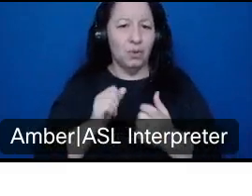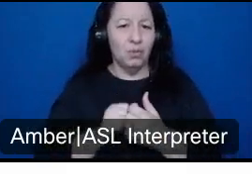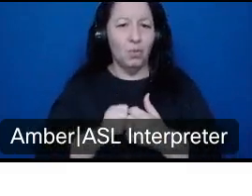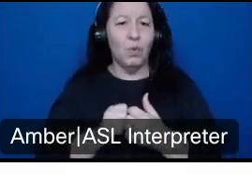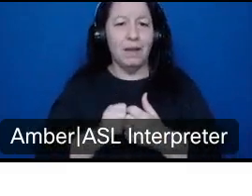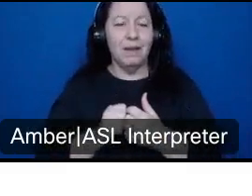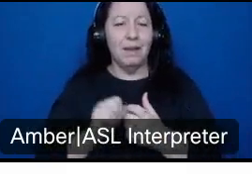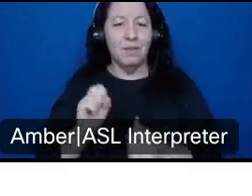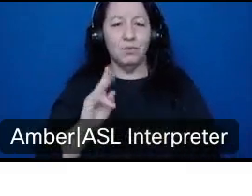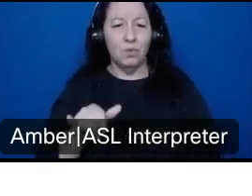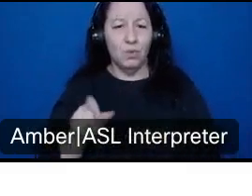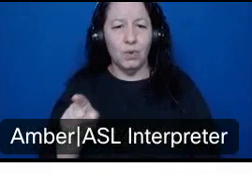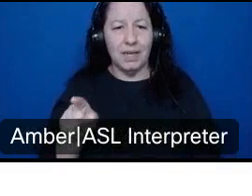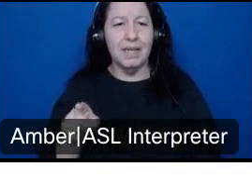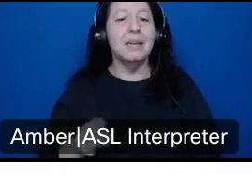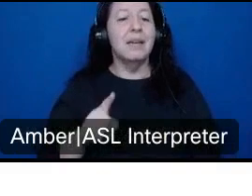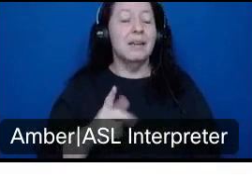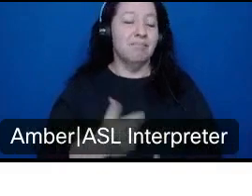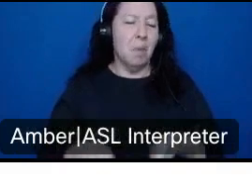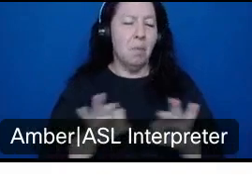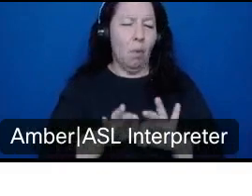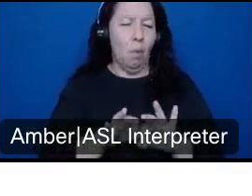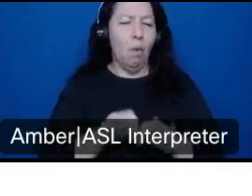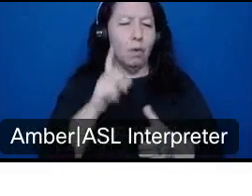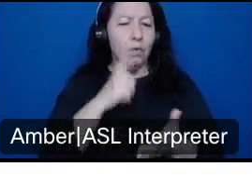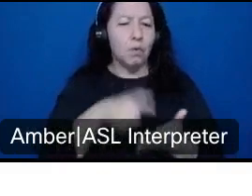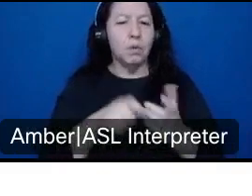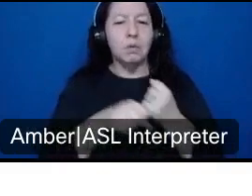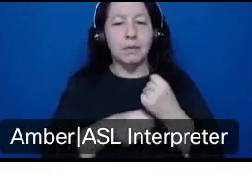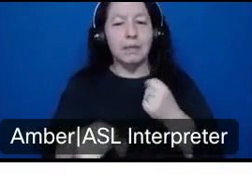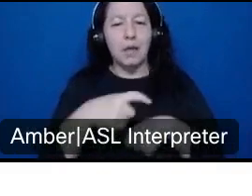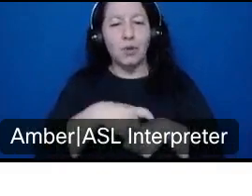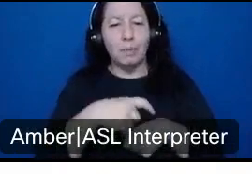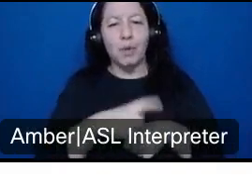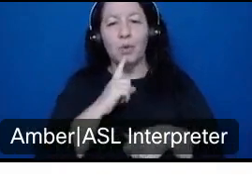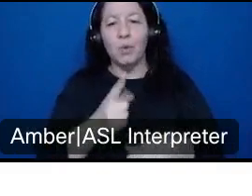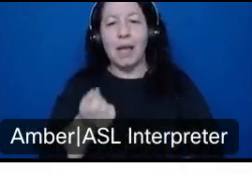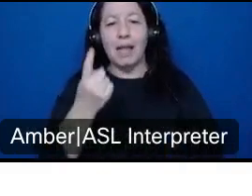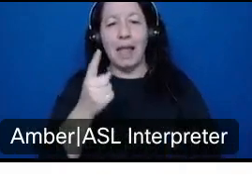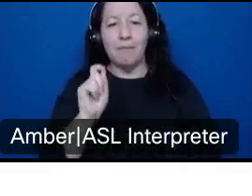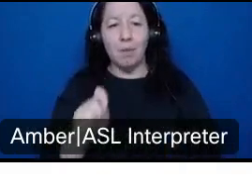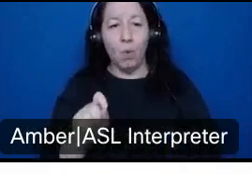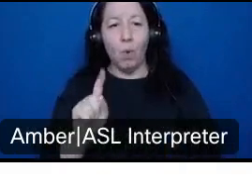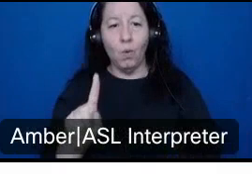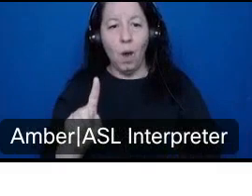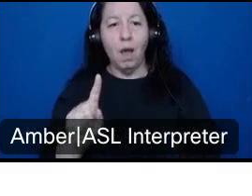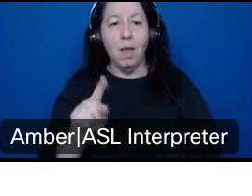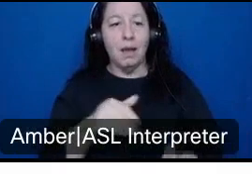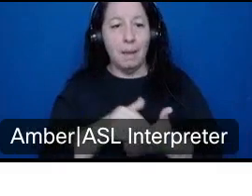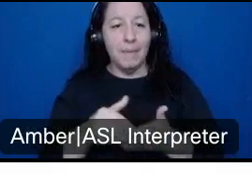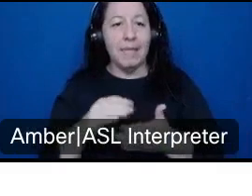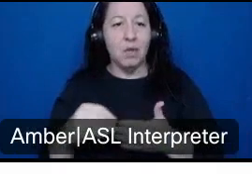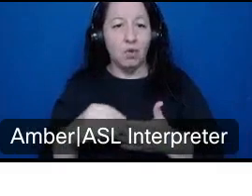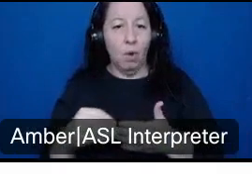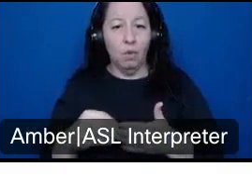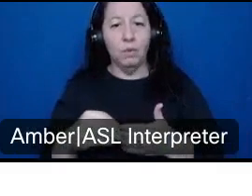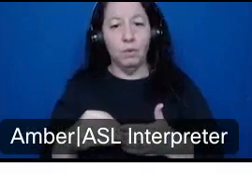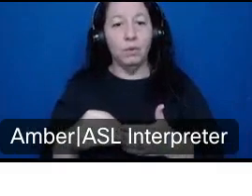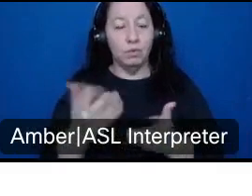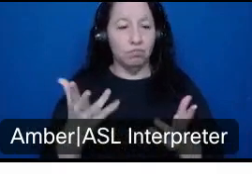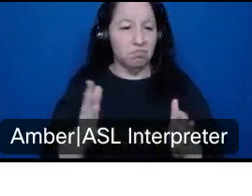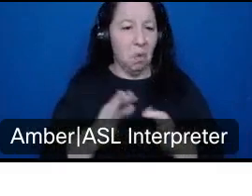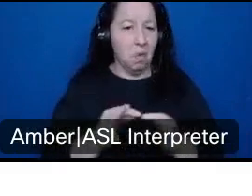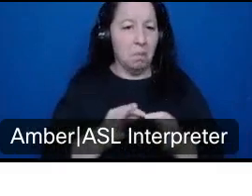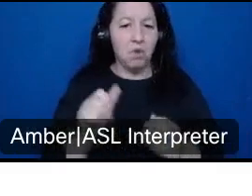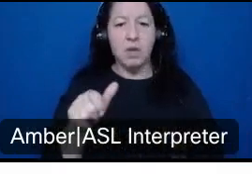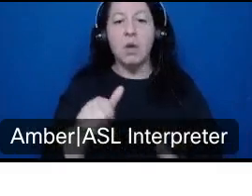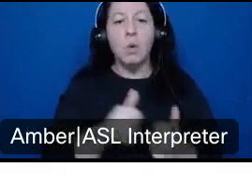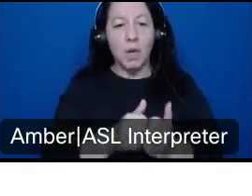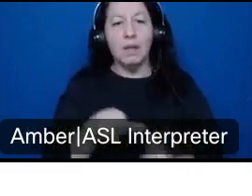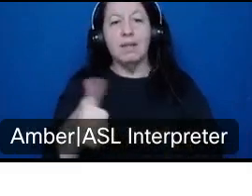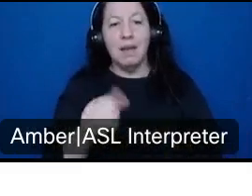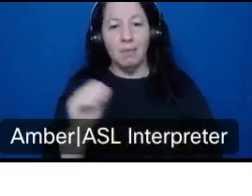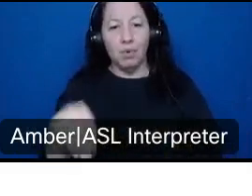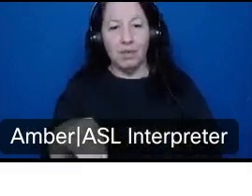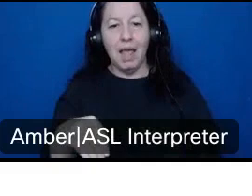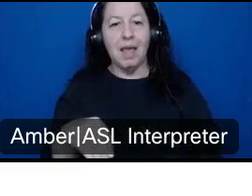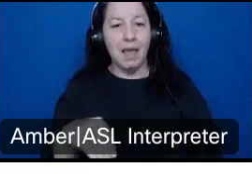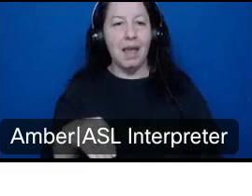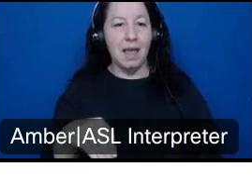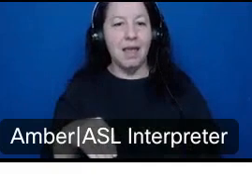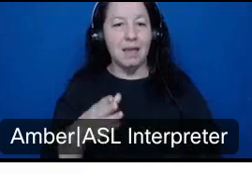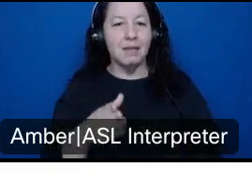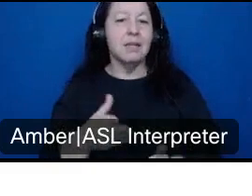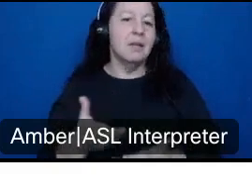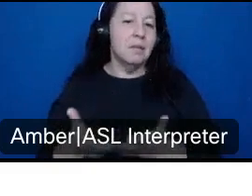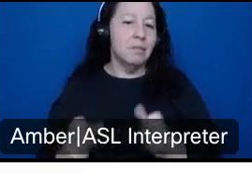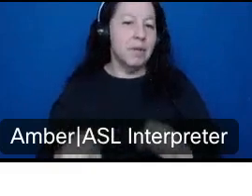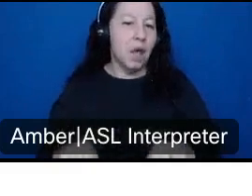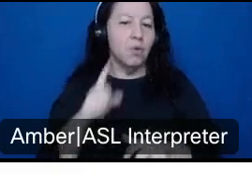Uh, with I think, importantly, you know, the extension period is is really 11.1Million dollars with, as mentioned, uh, a 10% contingency for 12.2Million dollars. It's just a straight extension of the dollars. We pretty much, you know, spend at this rate.